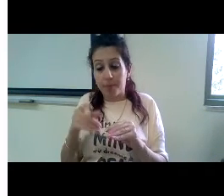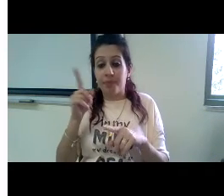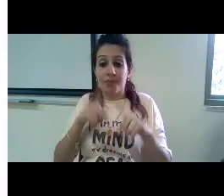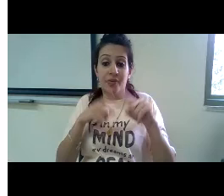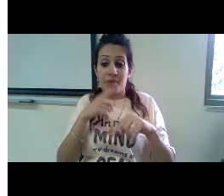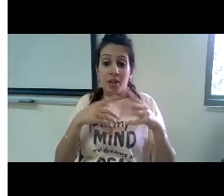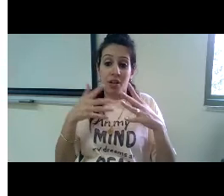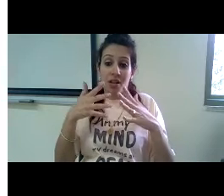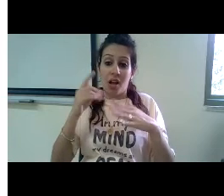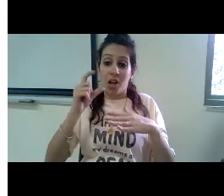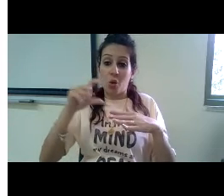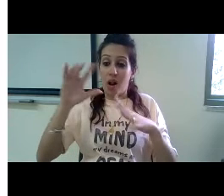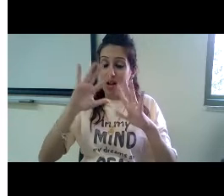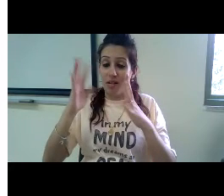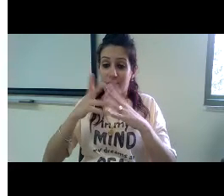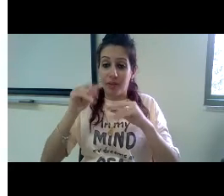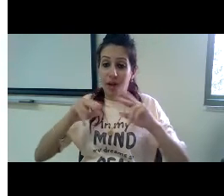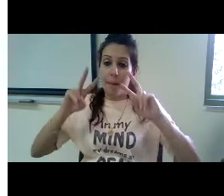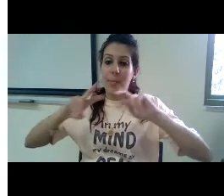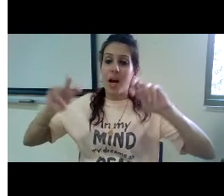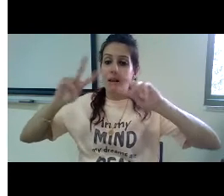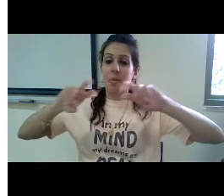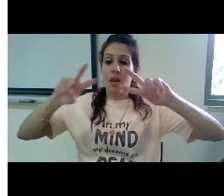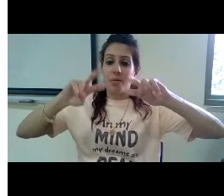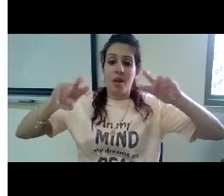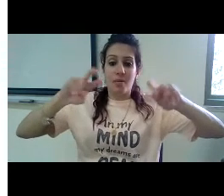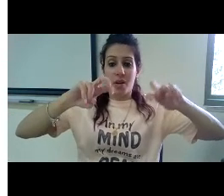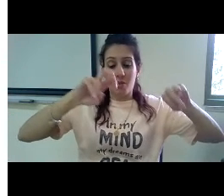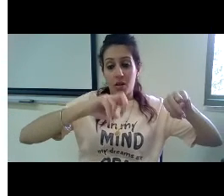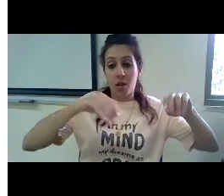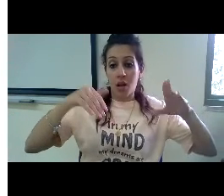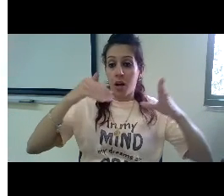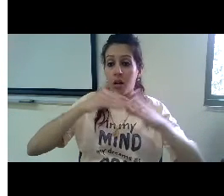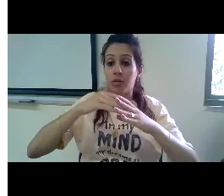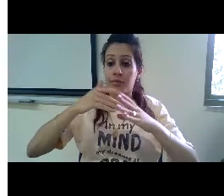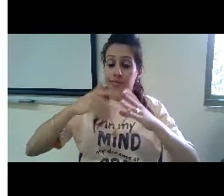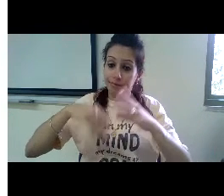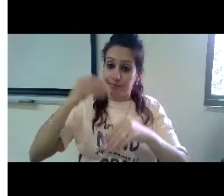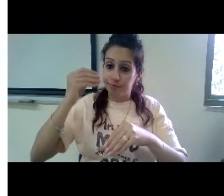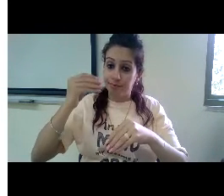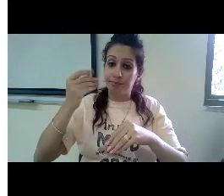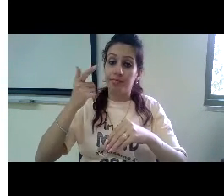But social learning was the missing element, we have to find and a clear